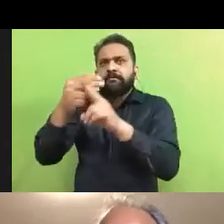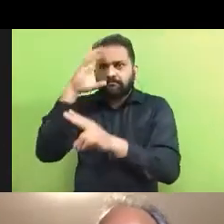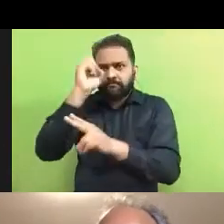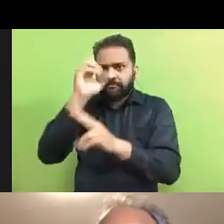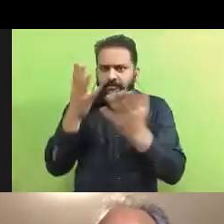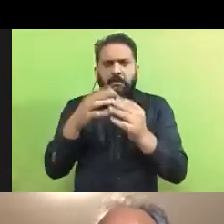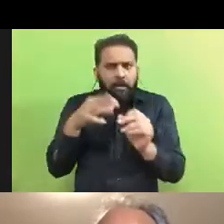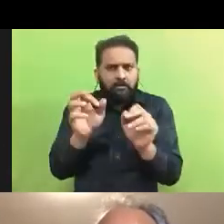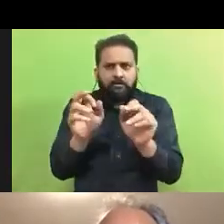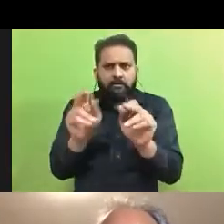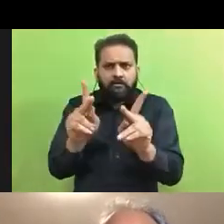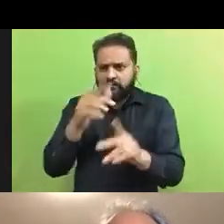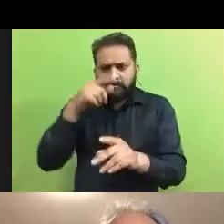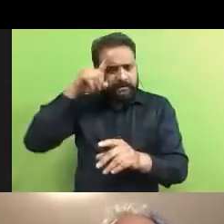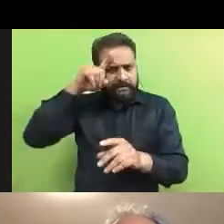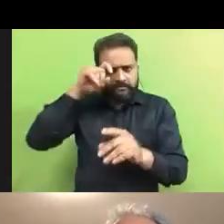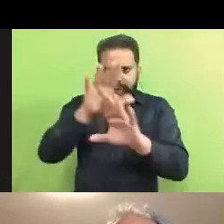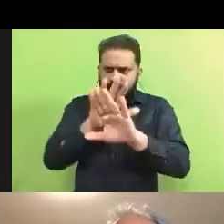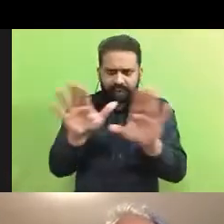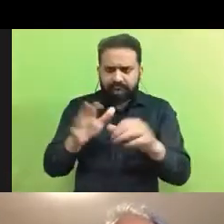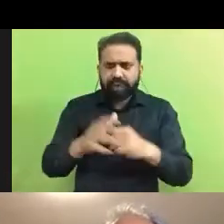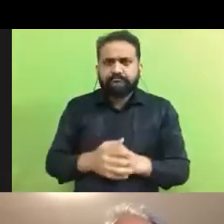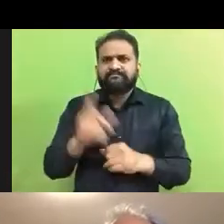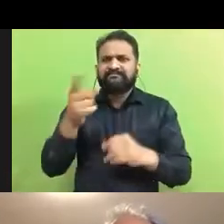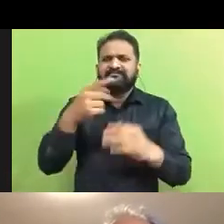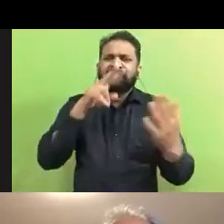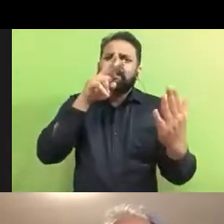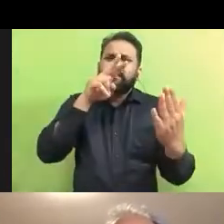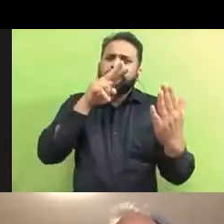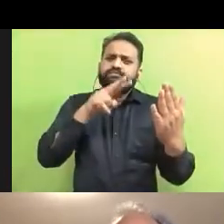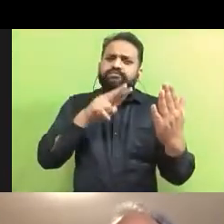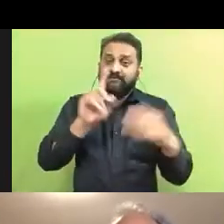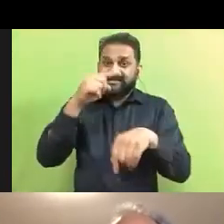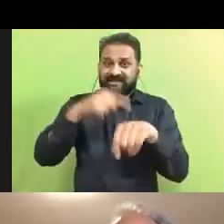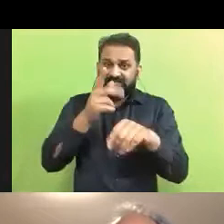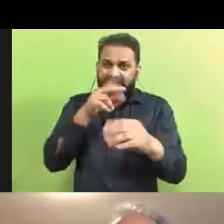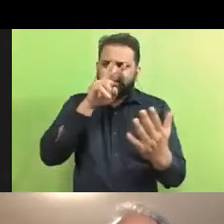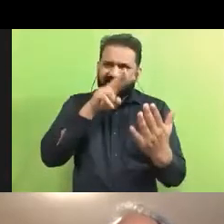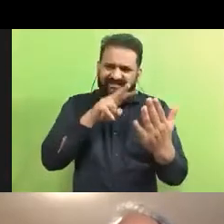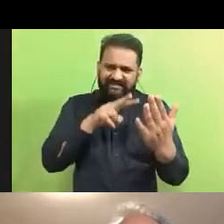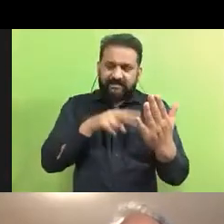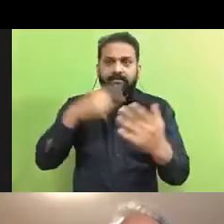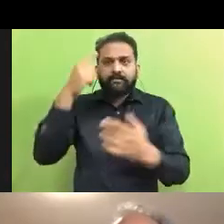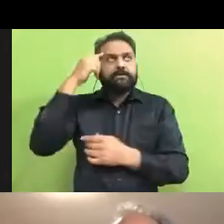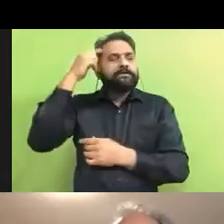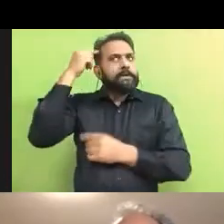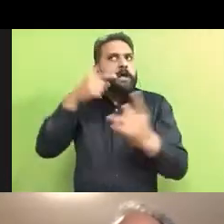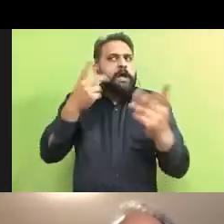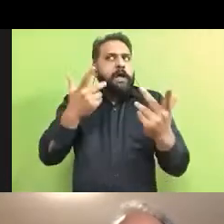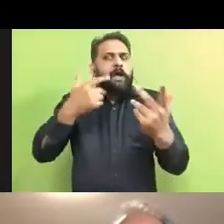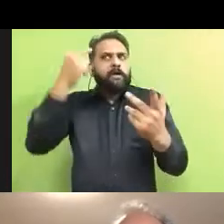worry about it just read it for the first time without thinking too much and just read it